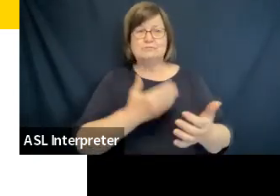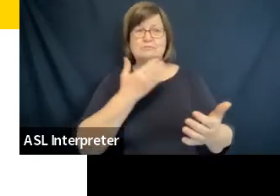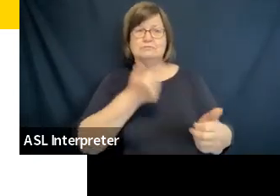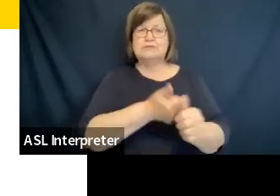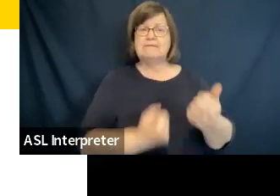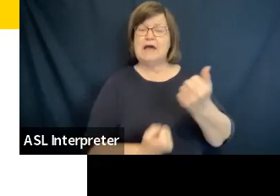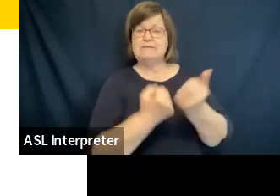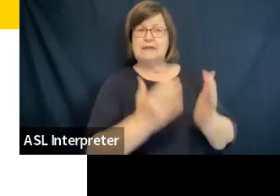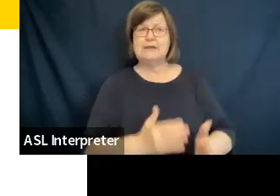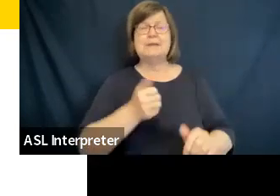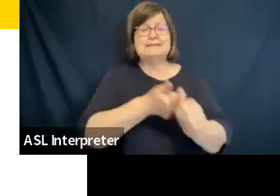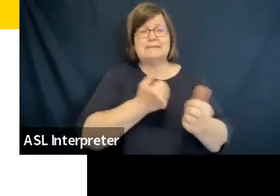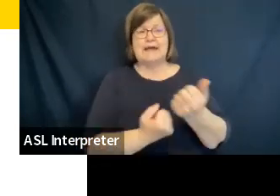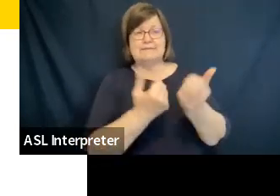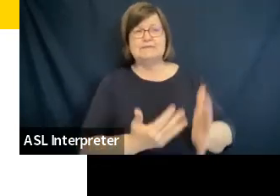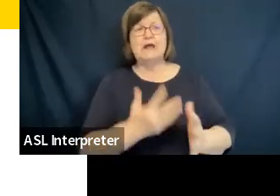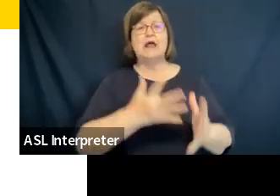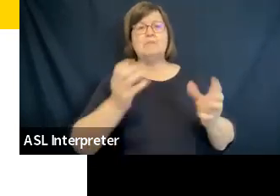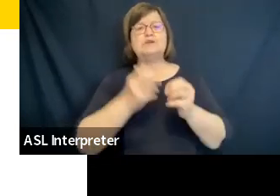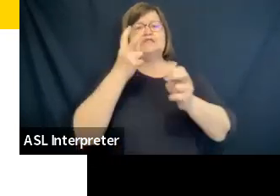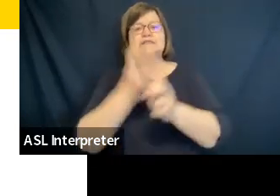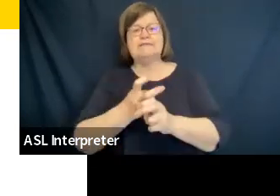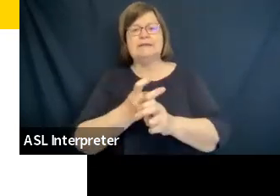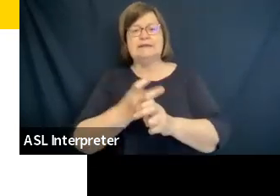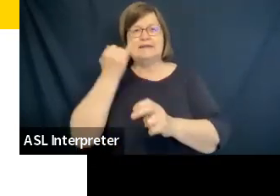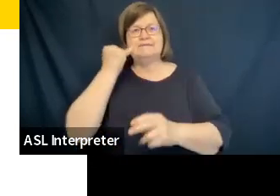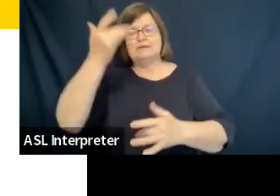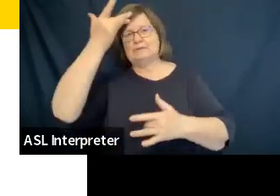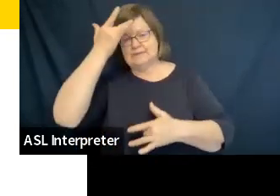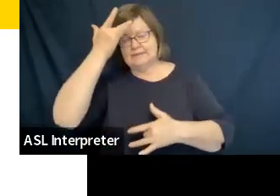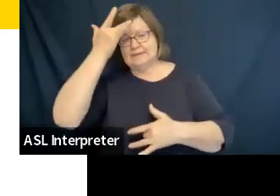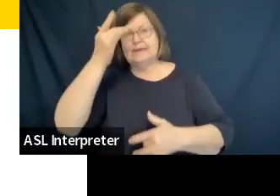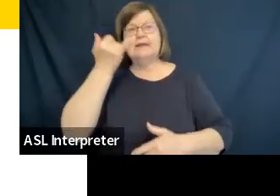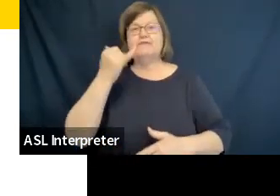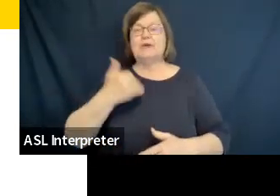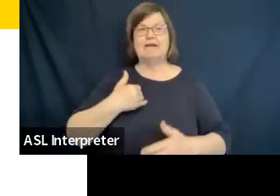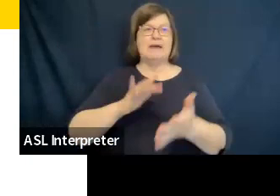self advocacy is much more difficult when they are sick. Having medical and non medical staff